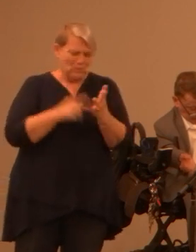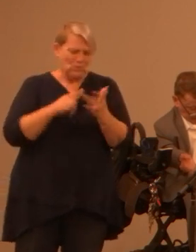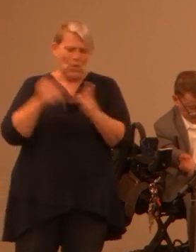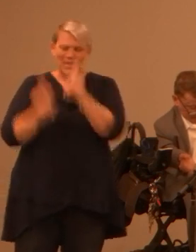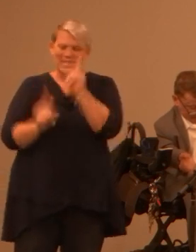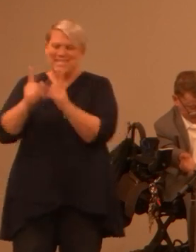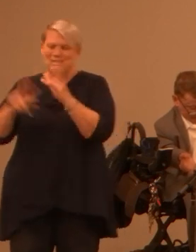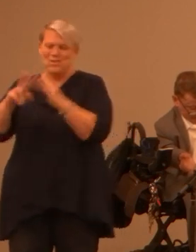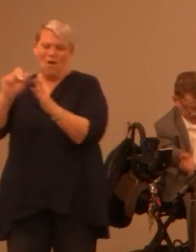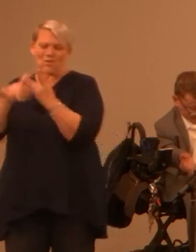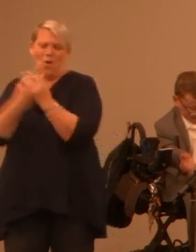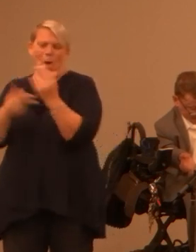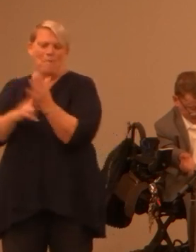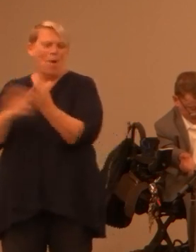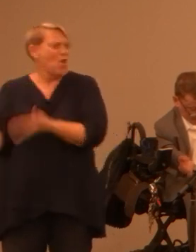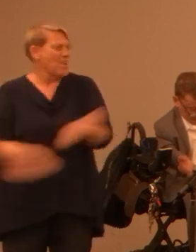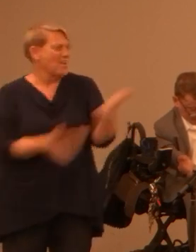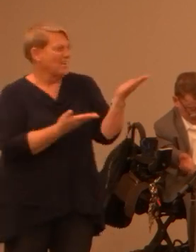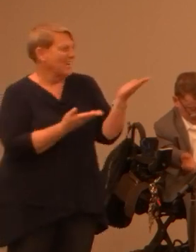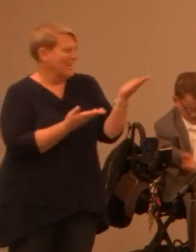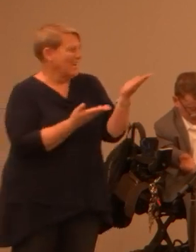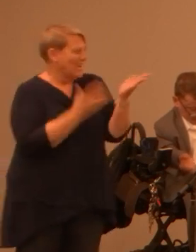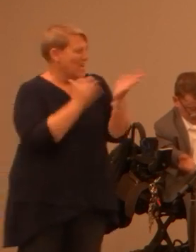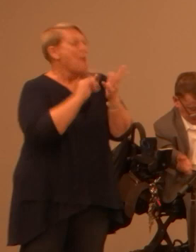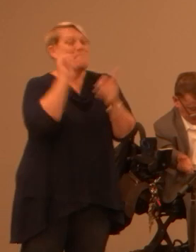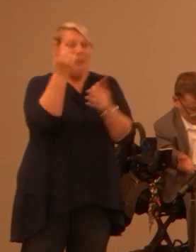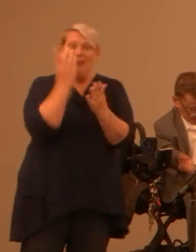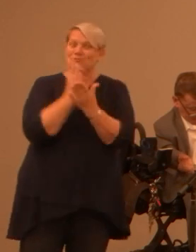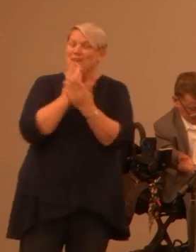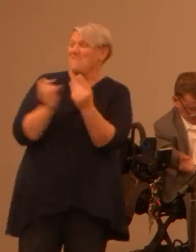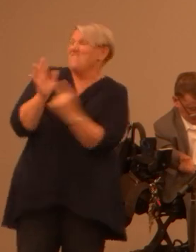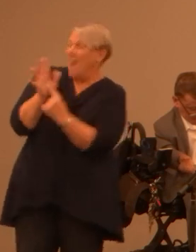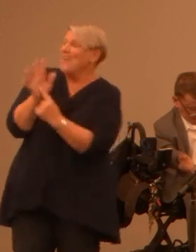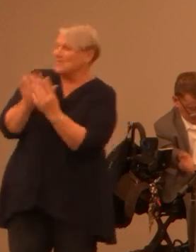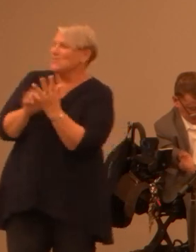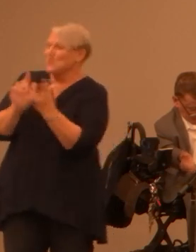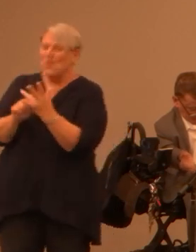parts of living, but it is vital to receive the wonderful services